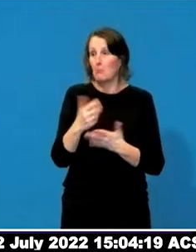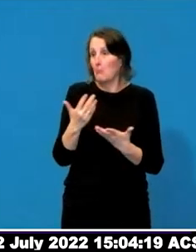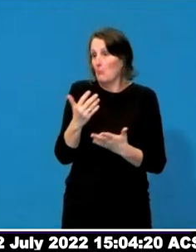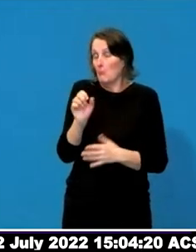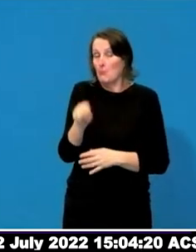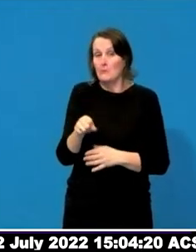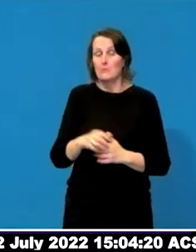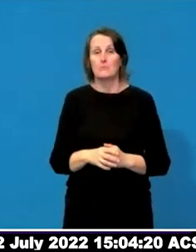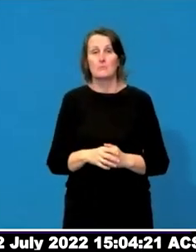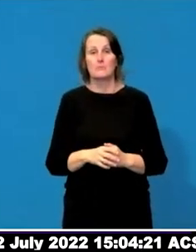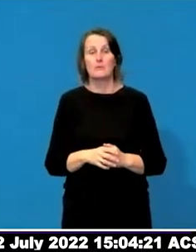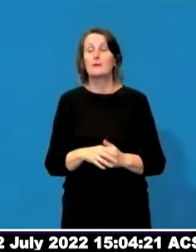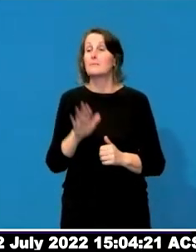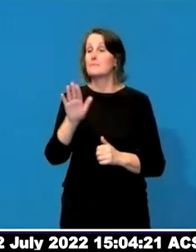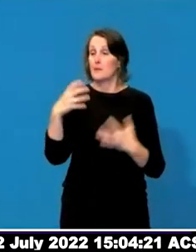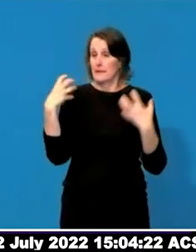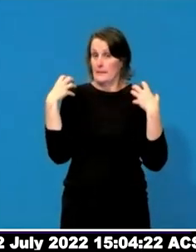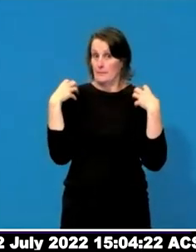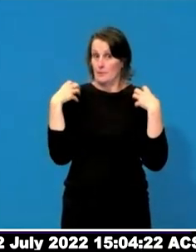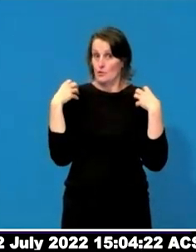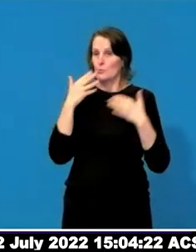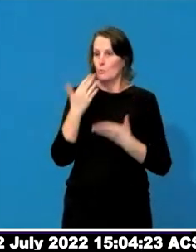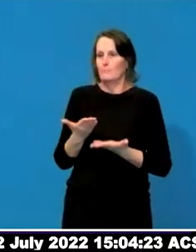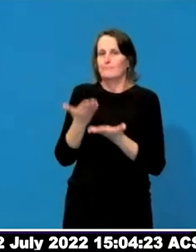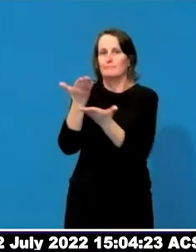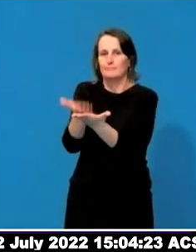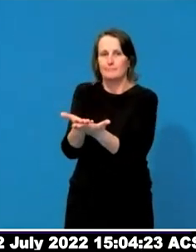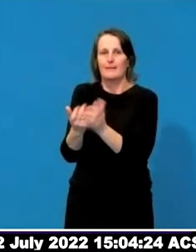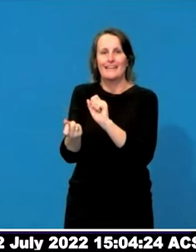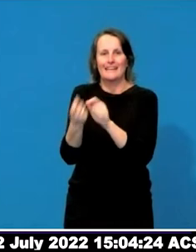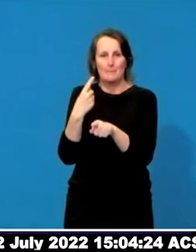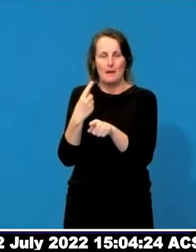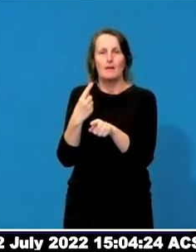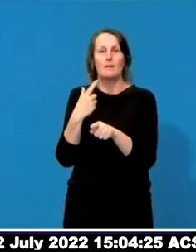is we will tender this email, because it's been sent by way of a submission.